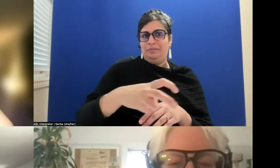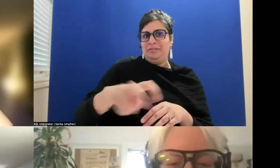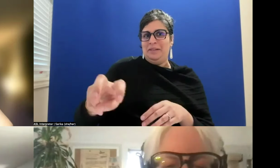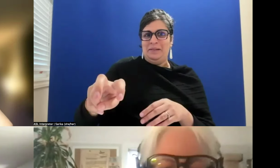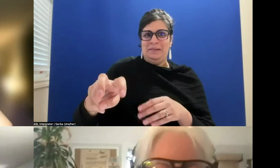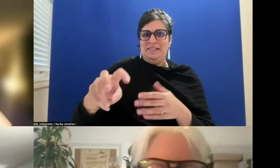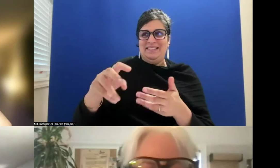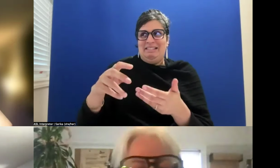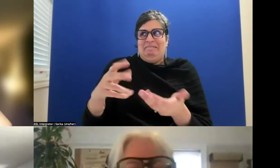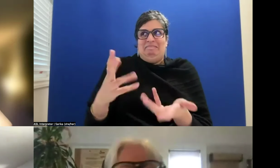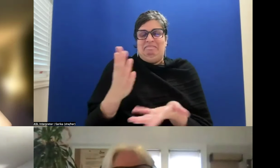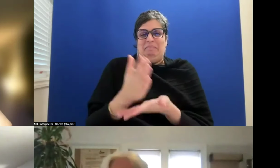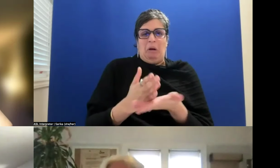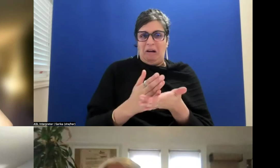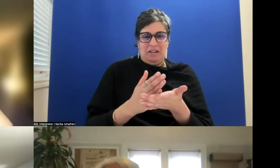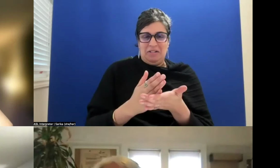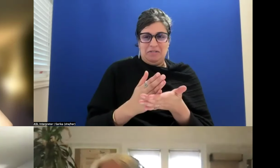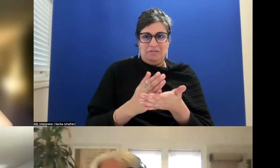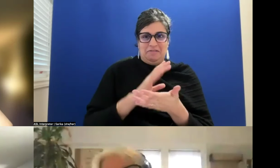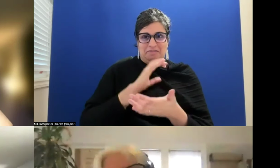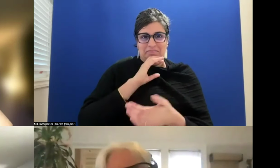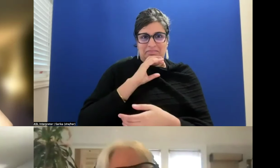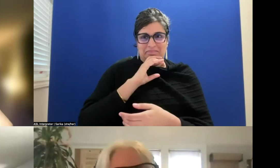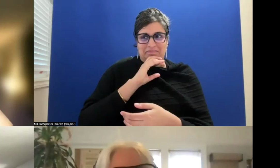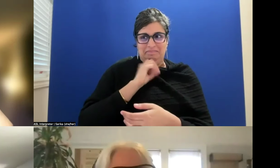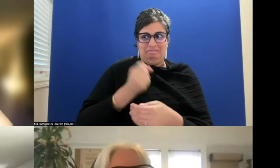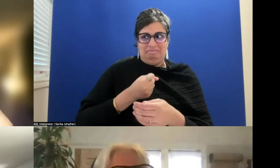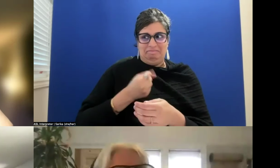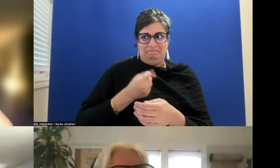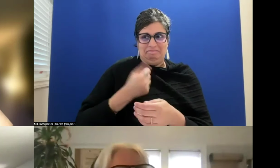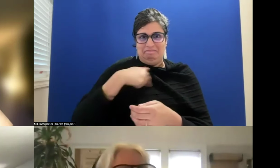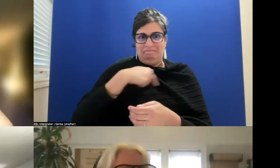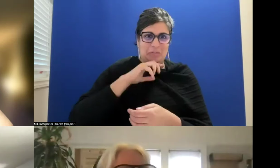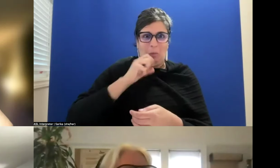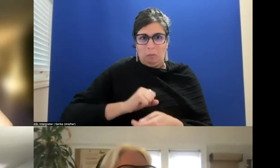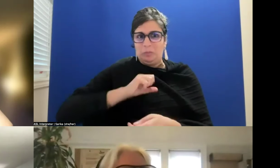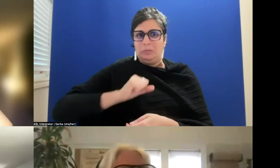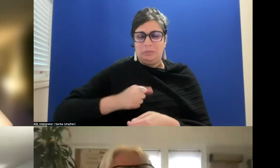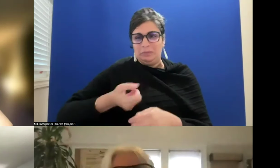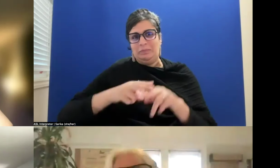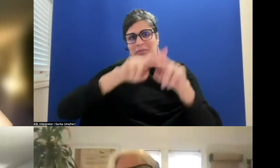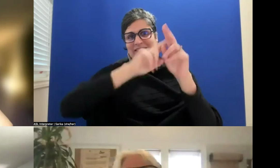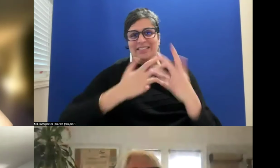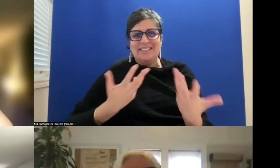I, you know, I, I have, elders